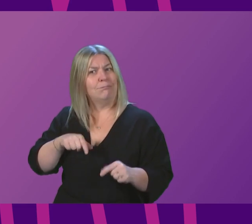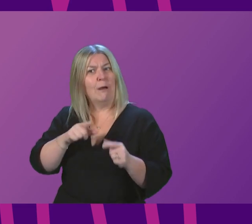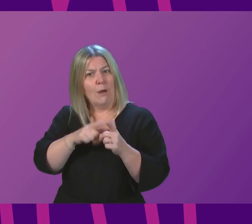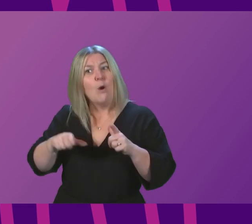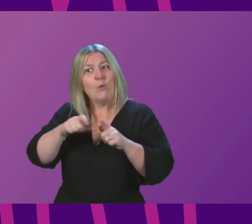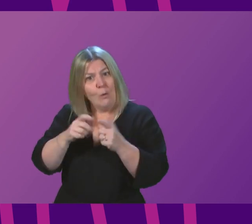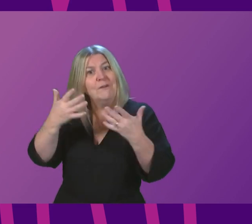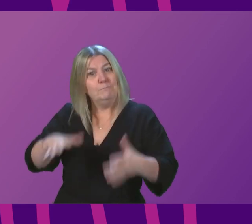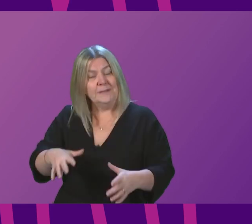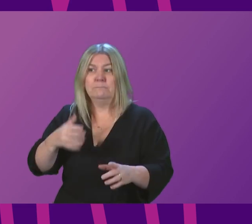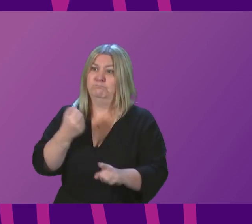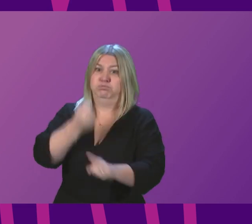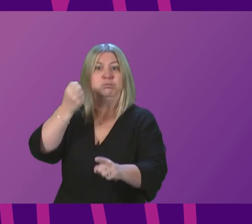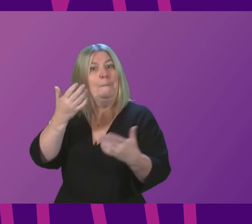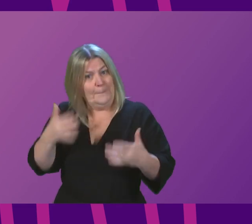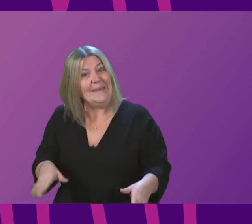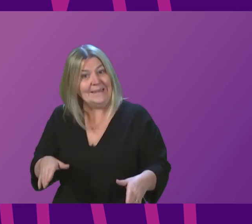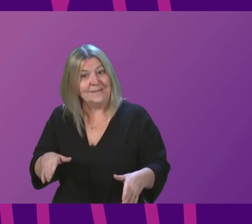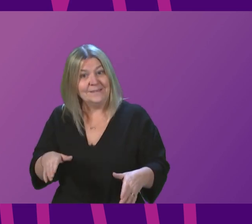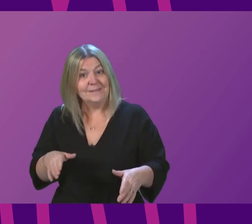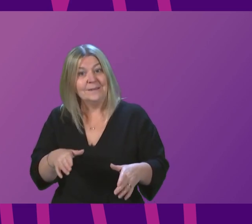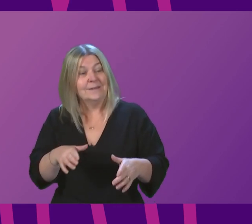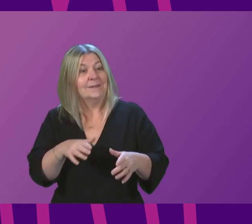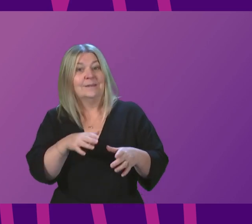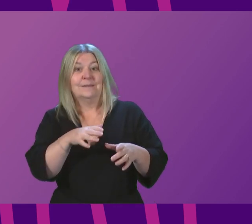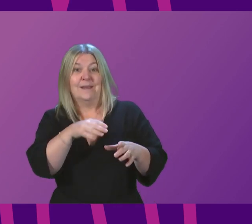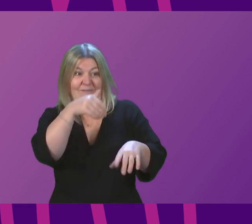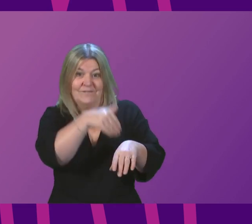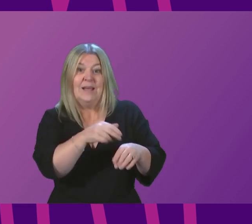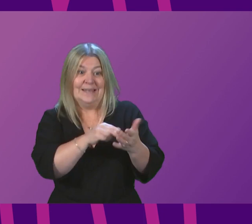had—and continues to have—on the NHS.